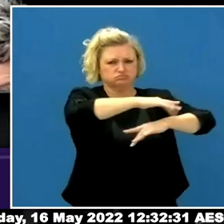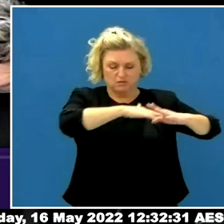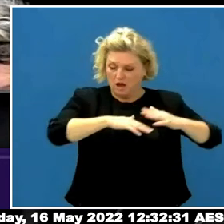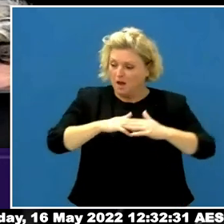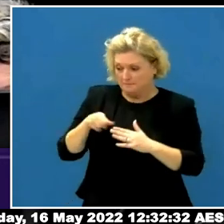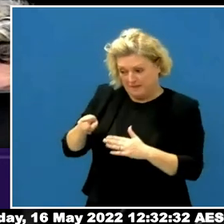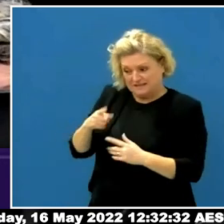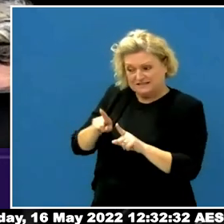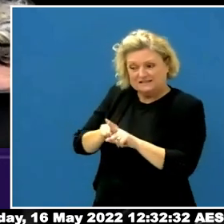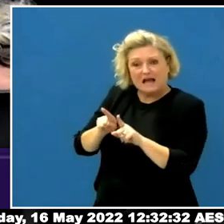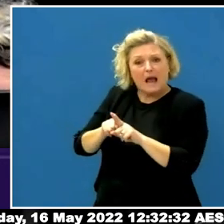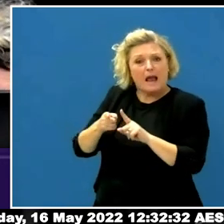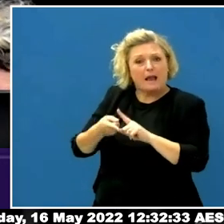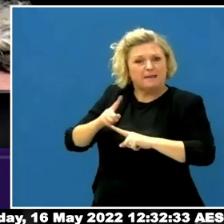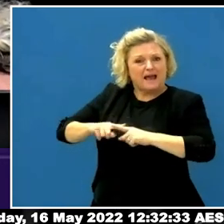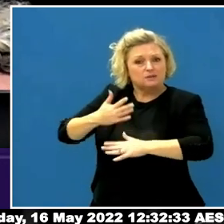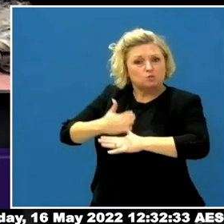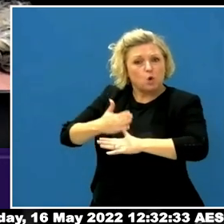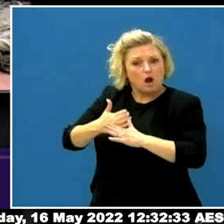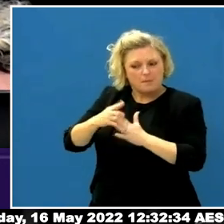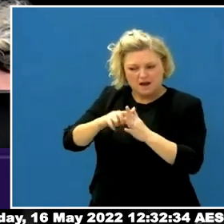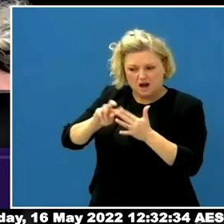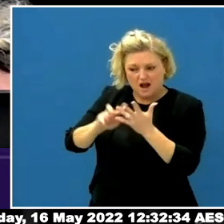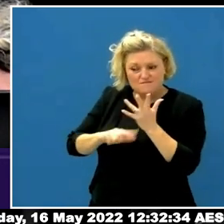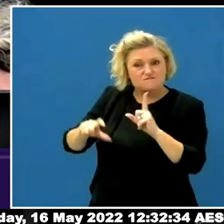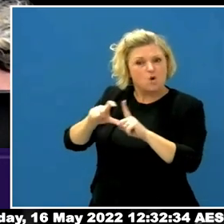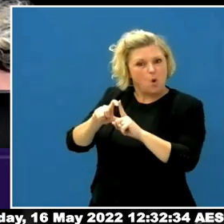As far as I'm aware. MR FOGARTY: And that happens most weeks?